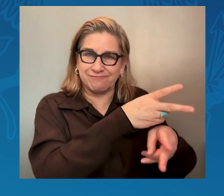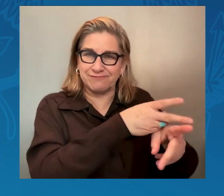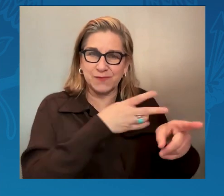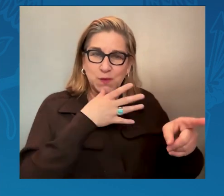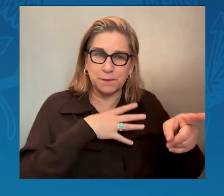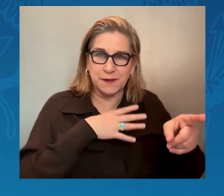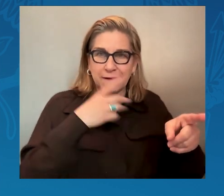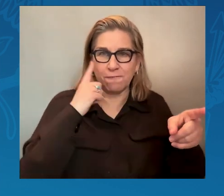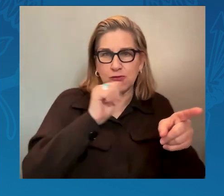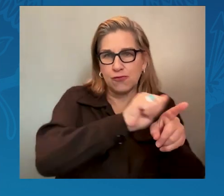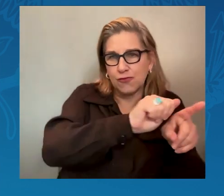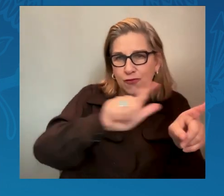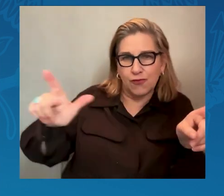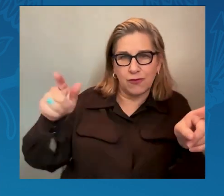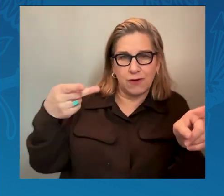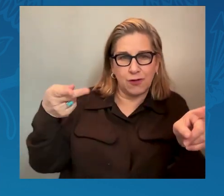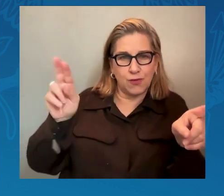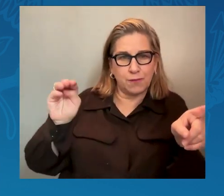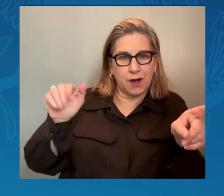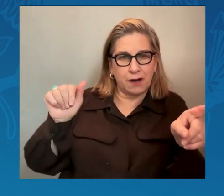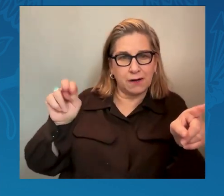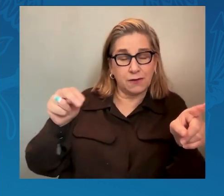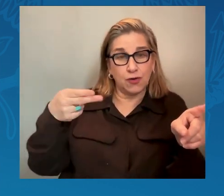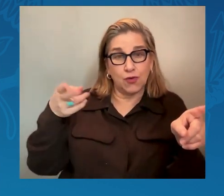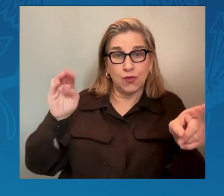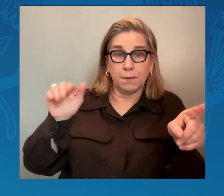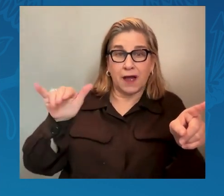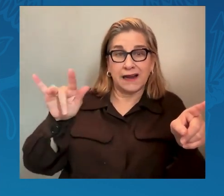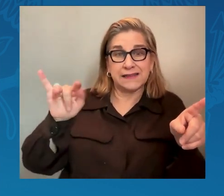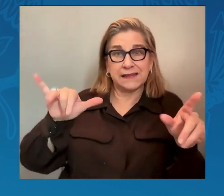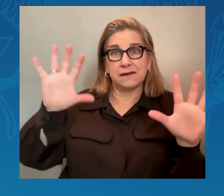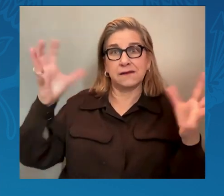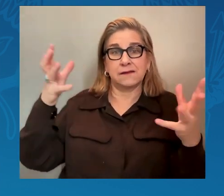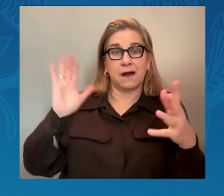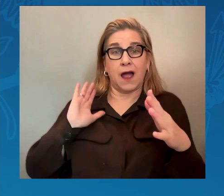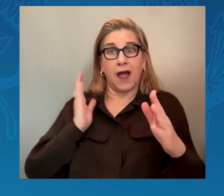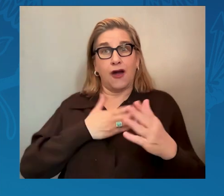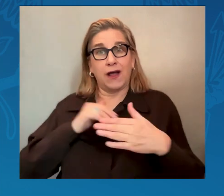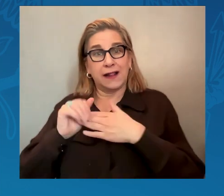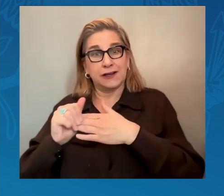so that we can address issues such as the issue of housing. Thank you, Secretary Fudge,